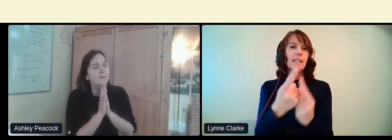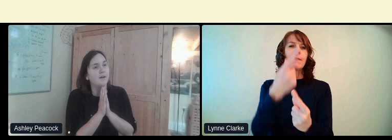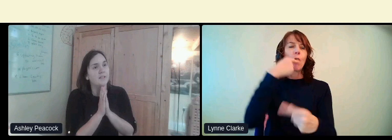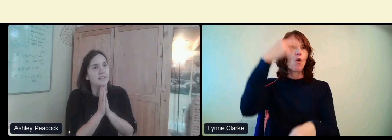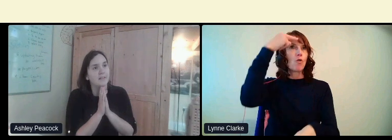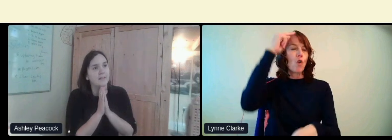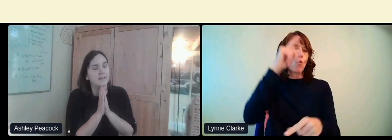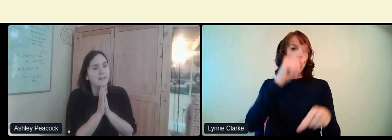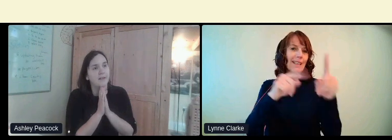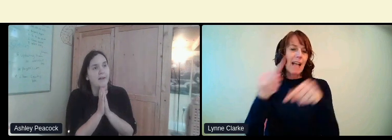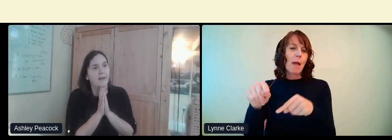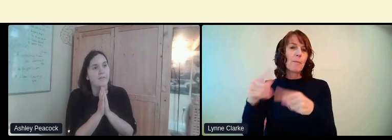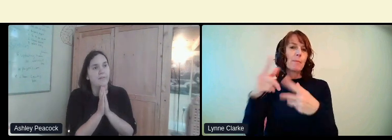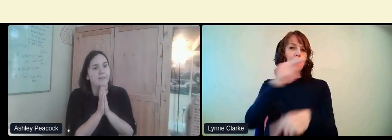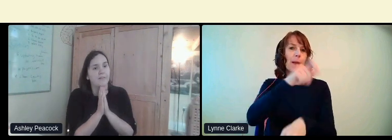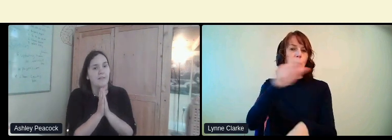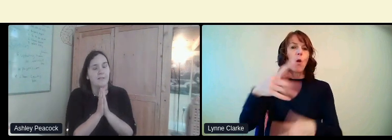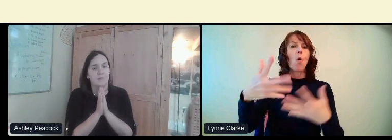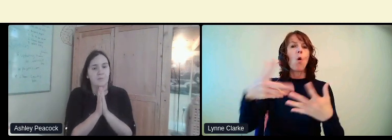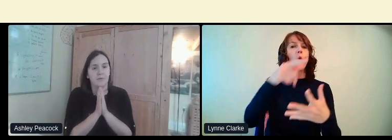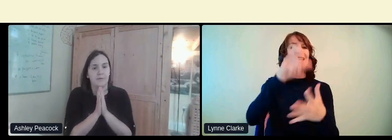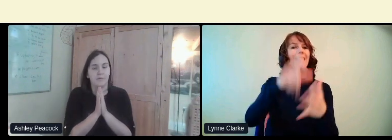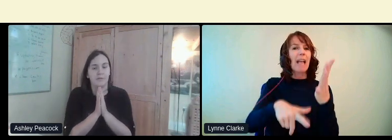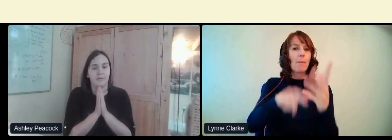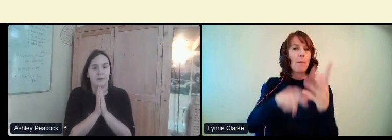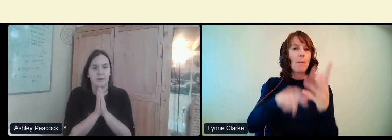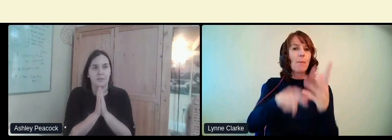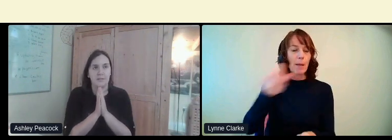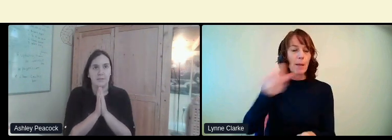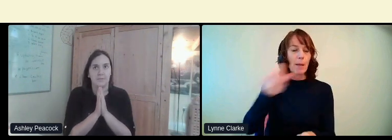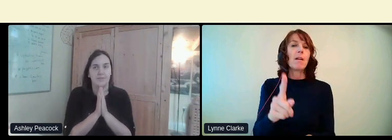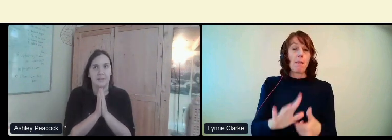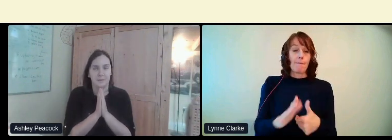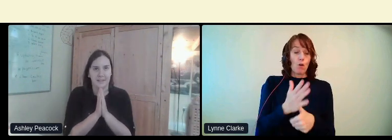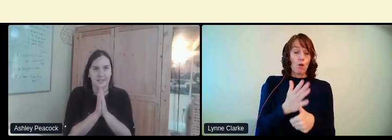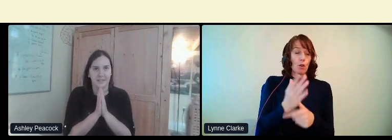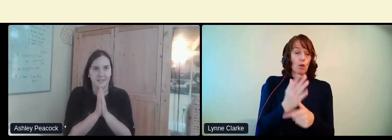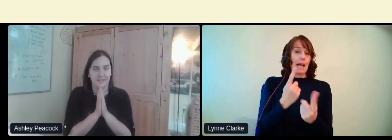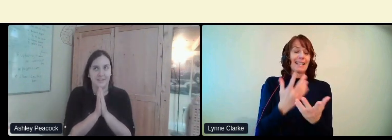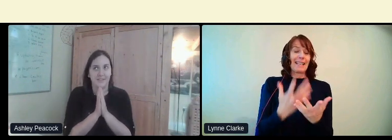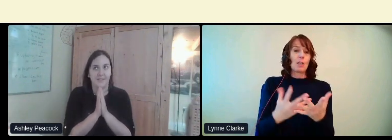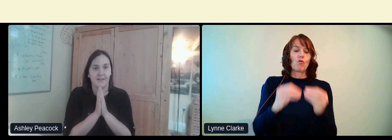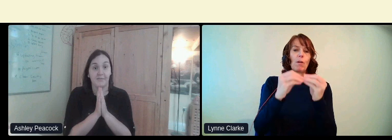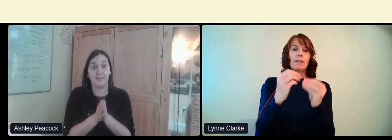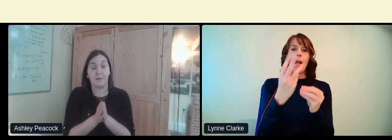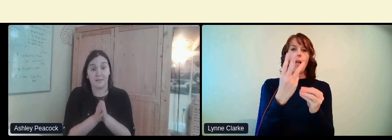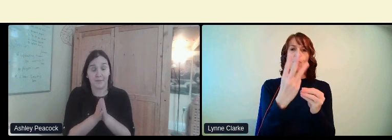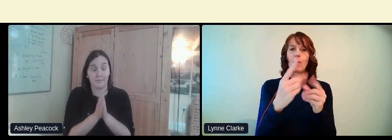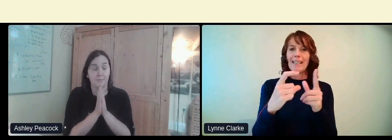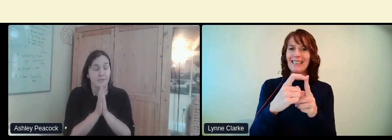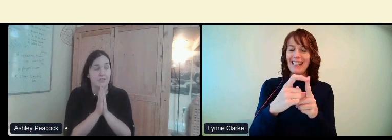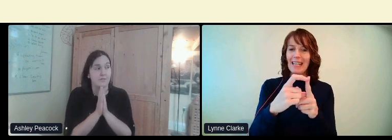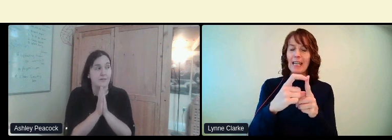The first thing that I ever did was build a 3D autism simulation video game which is available